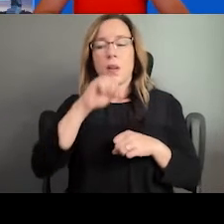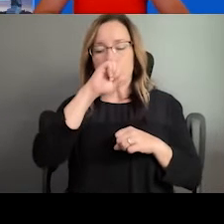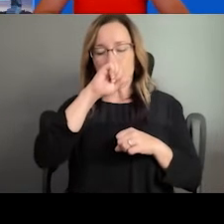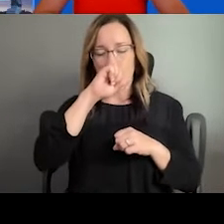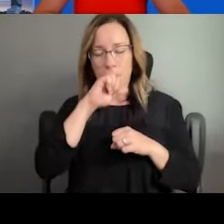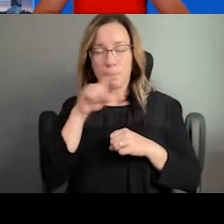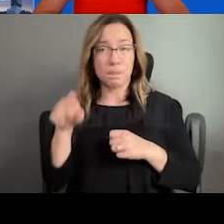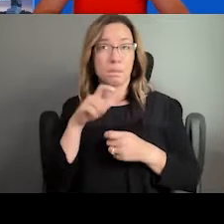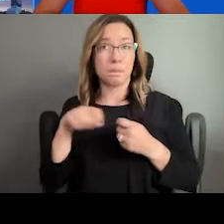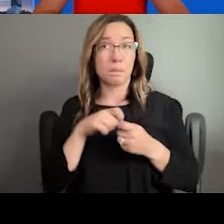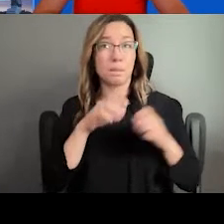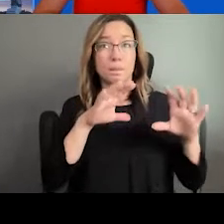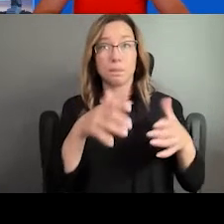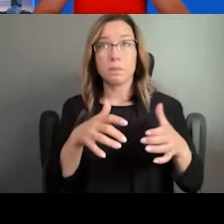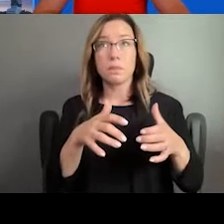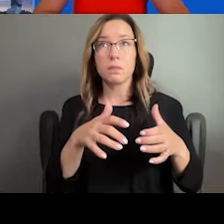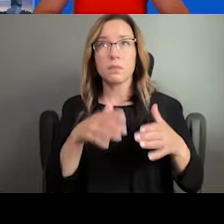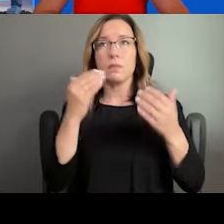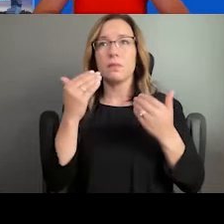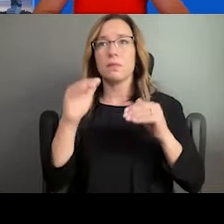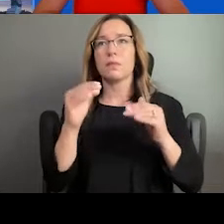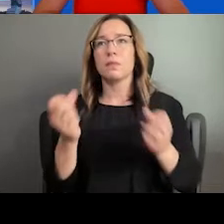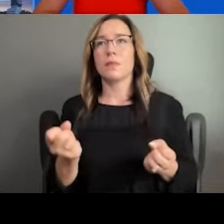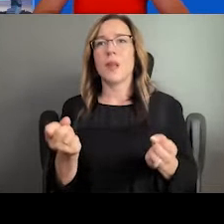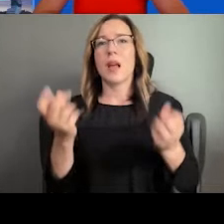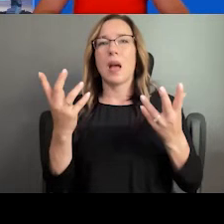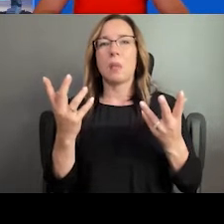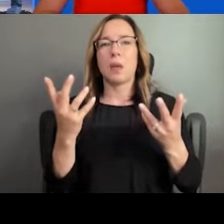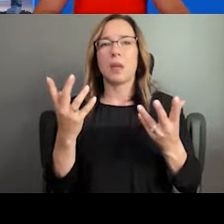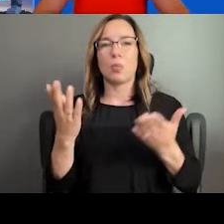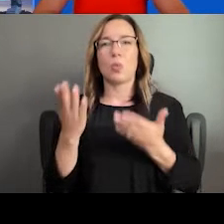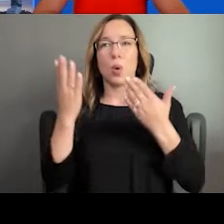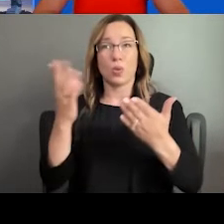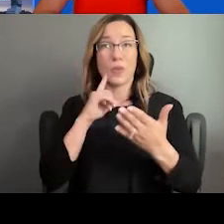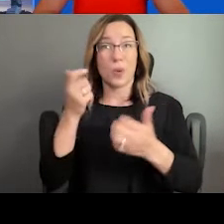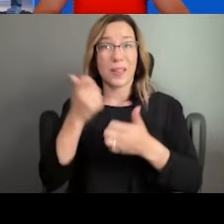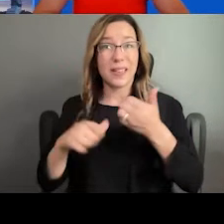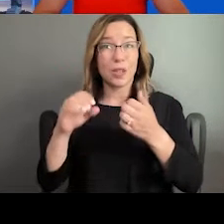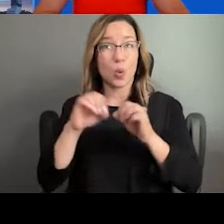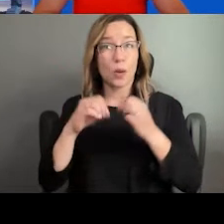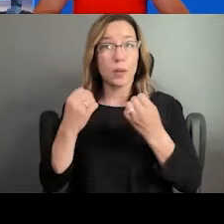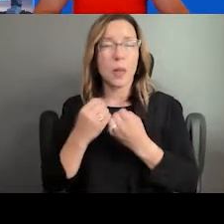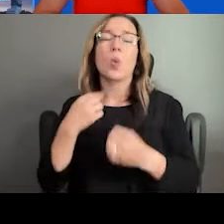where we limit the number of proposals per organization, we do review this language